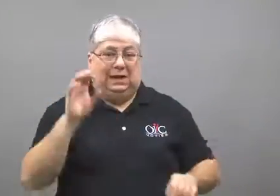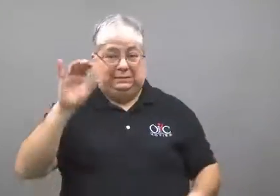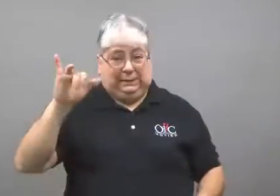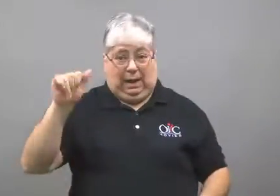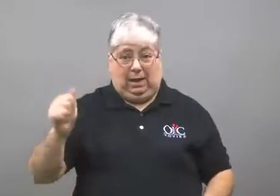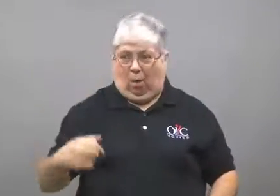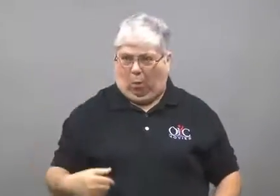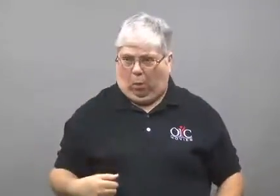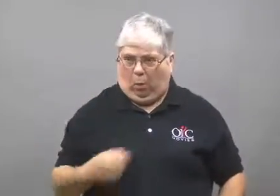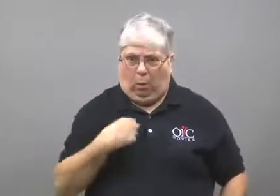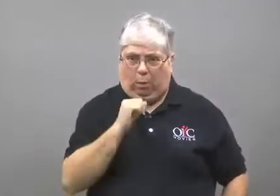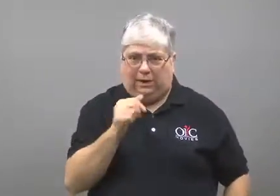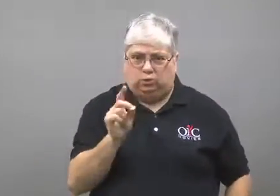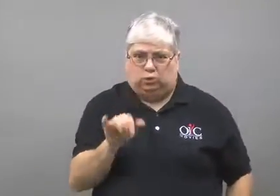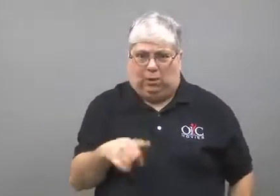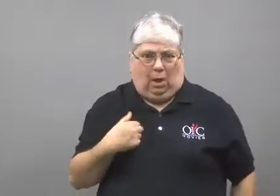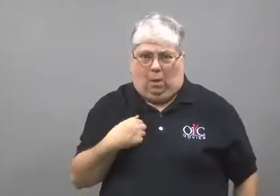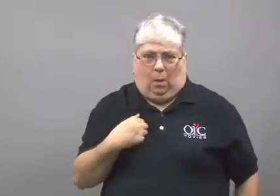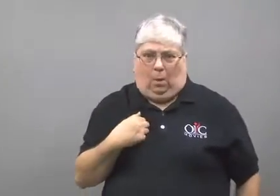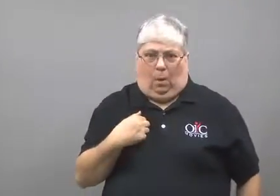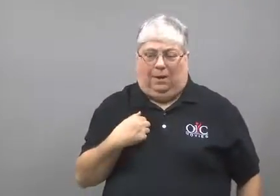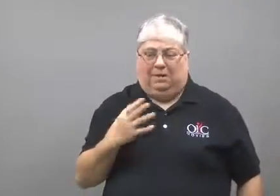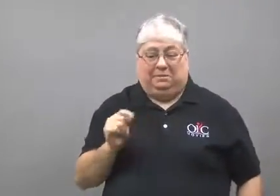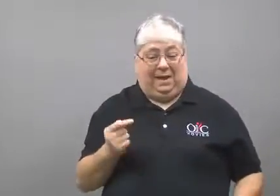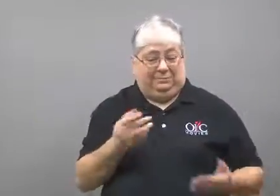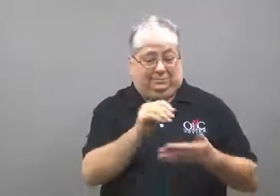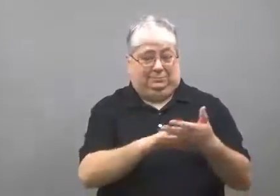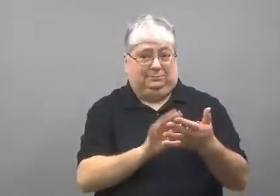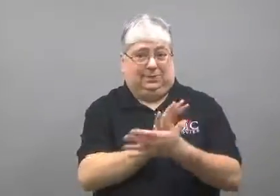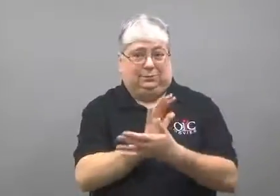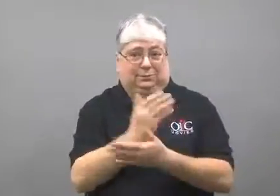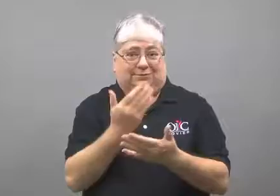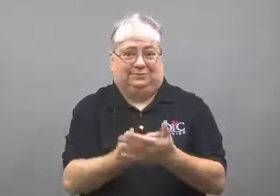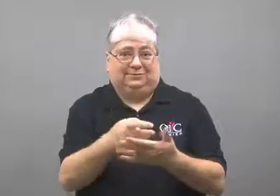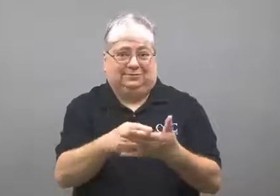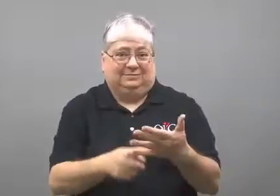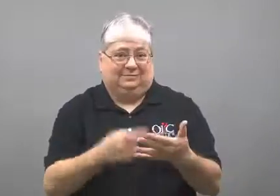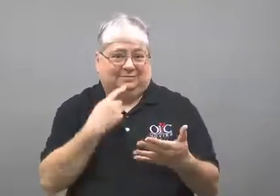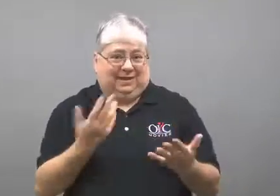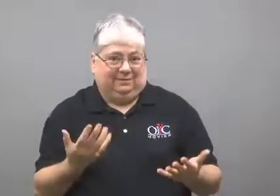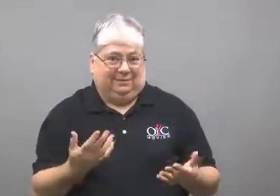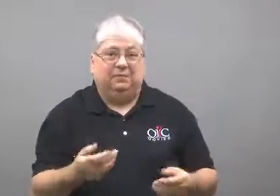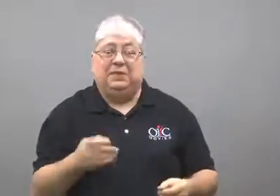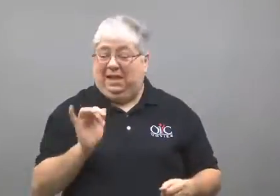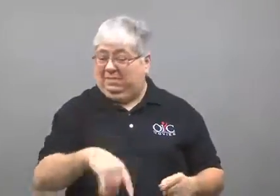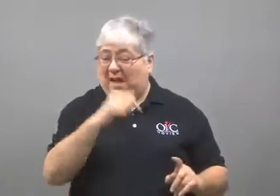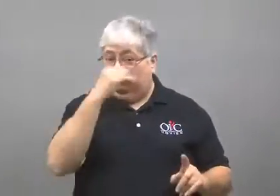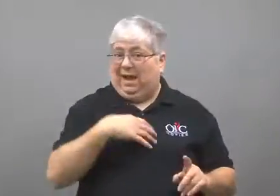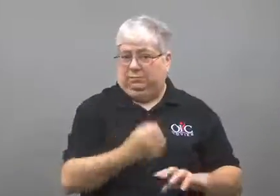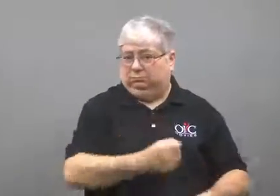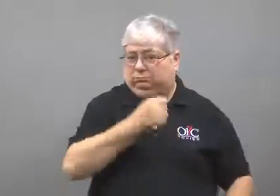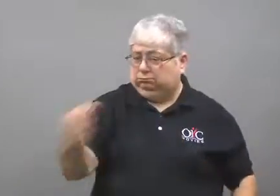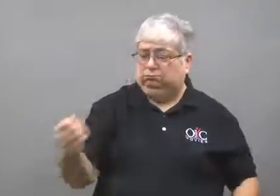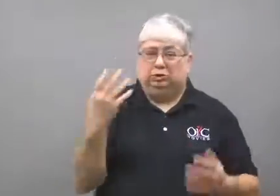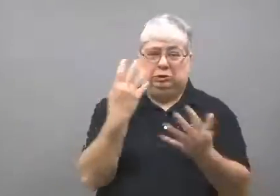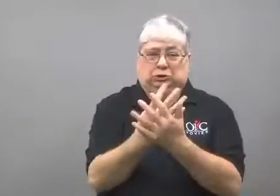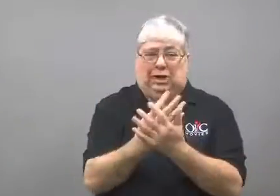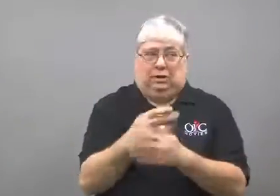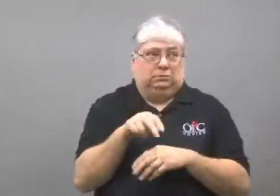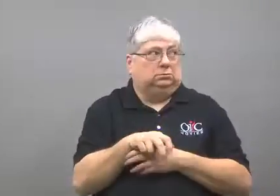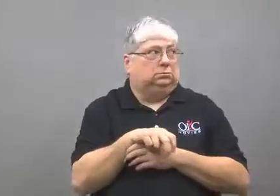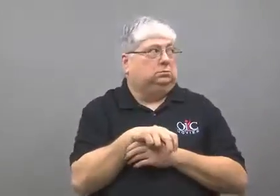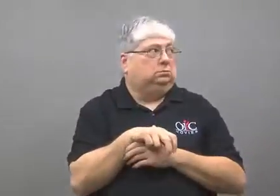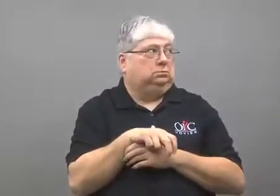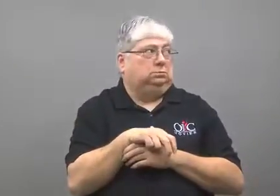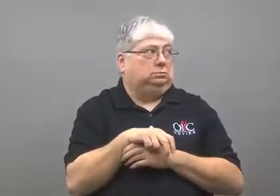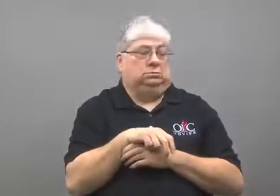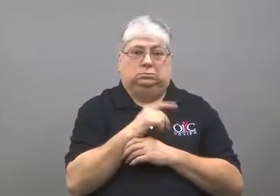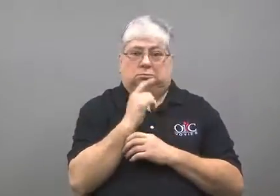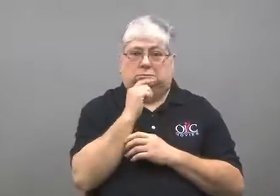The CIA denied doing such a thing, but it was recorded in documents.